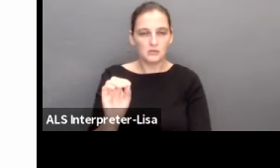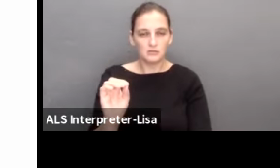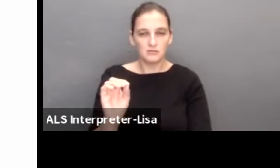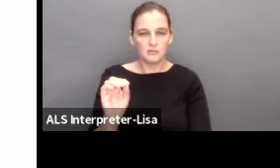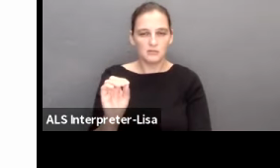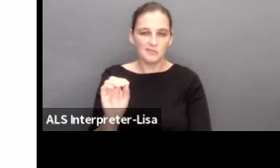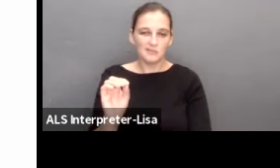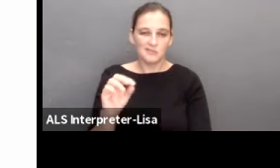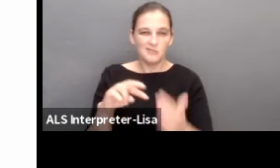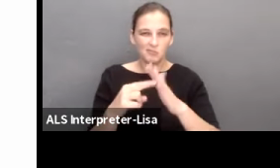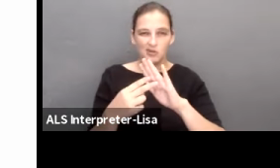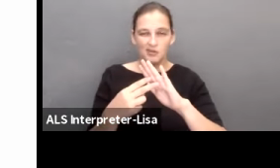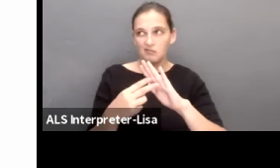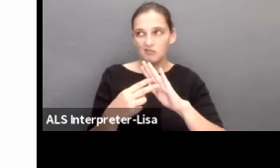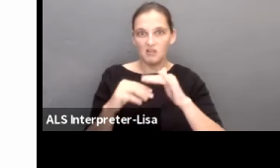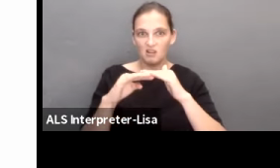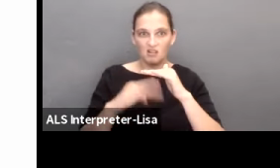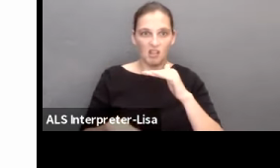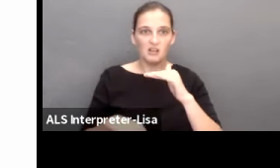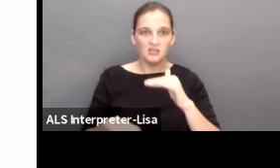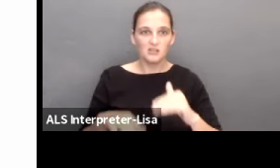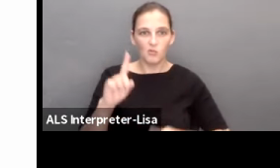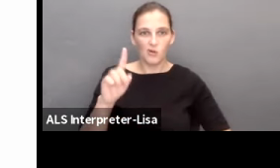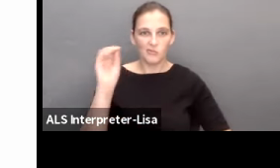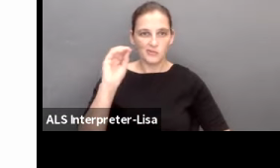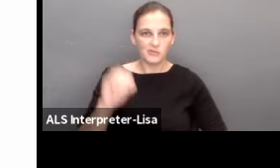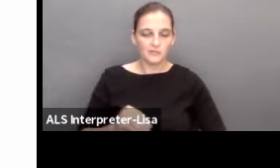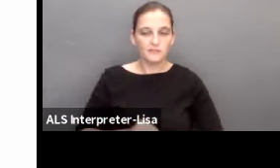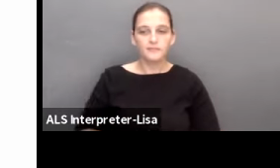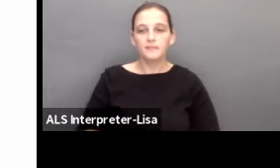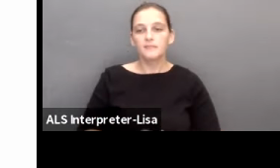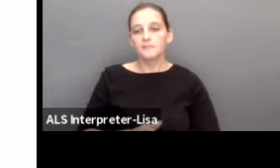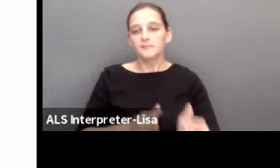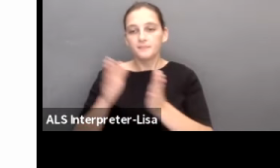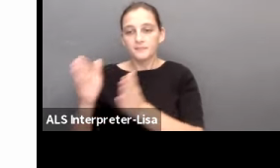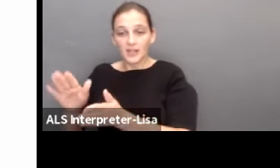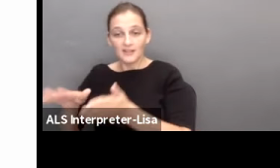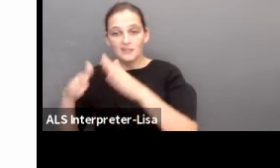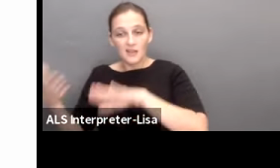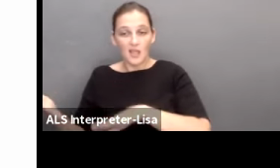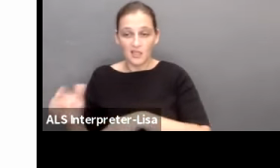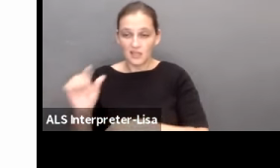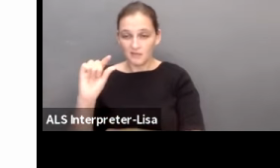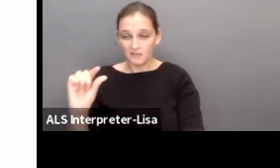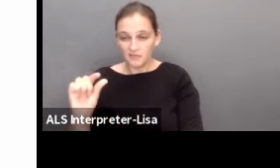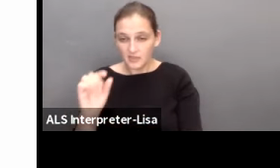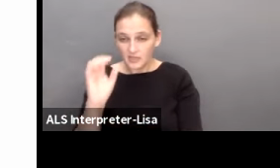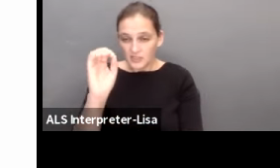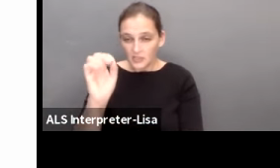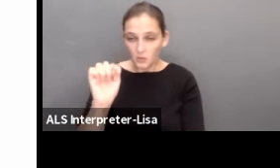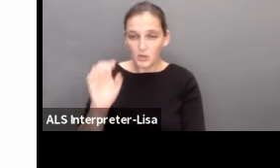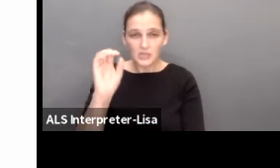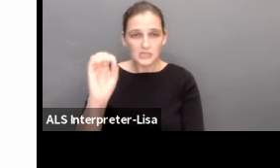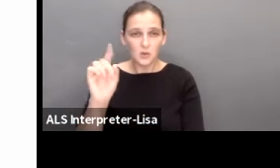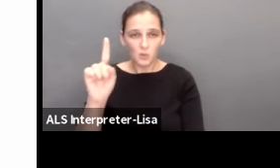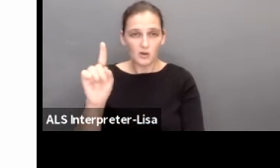1% way less than 1% of people and then death is even smaller 0.01%.